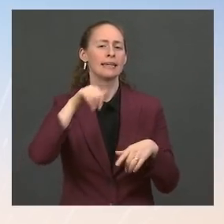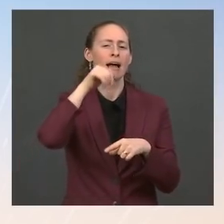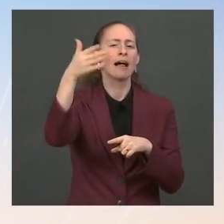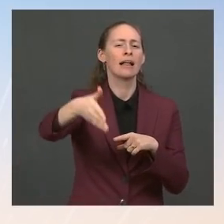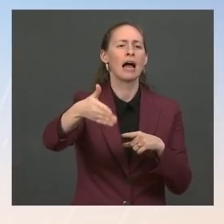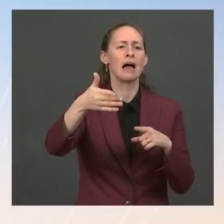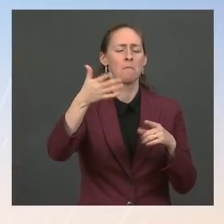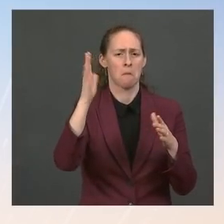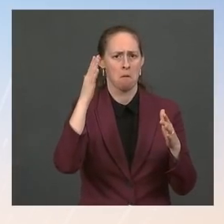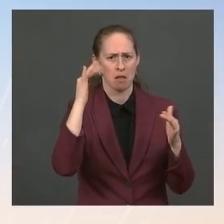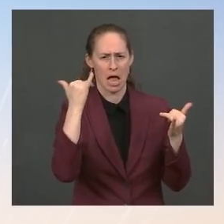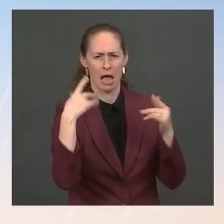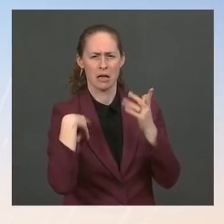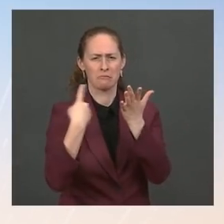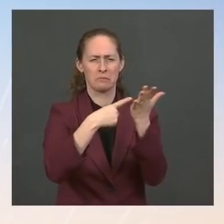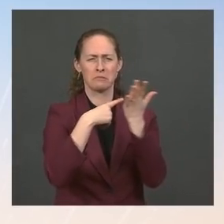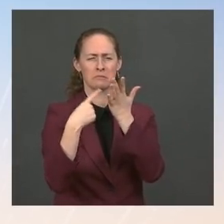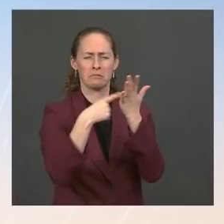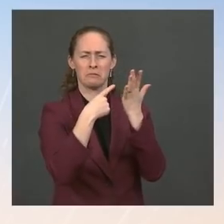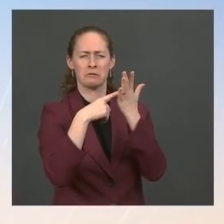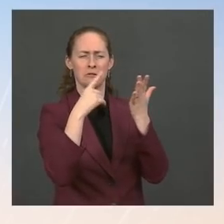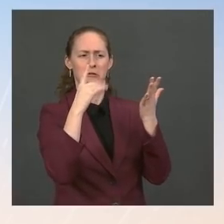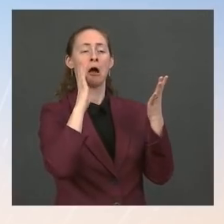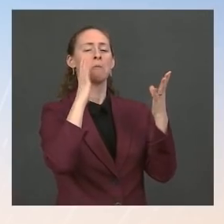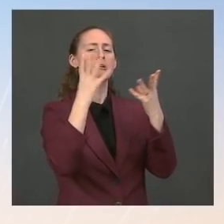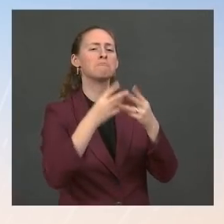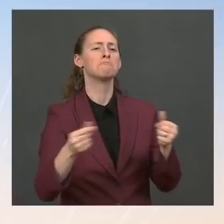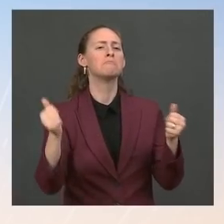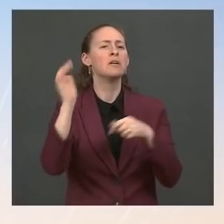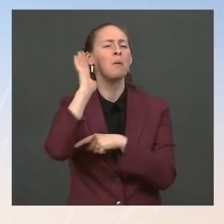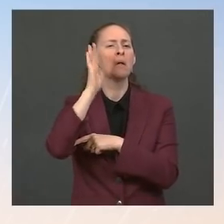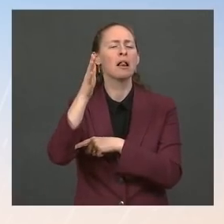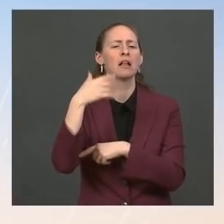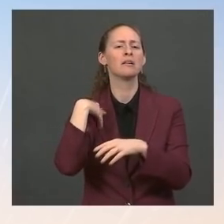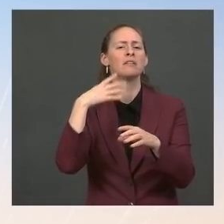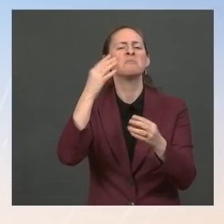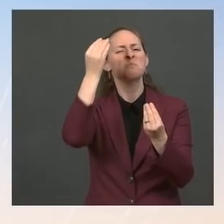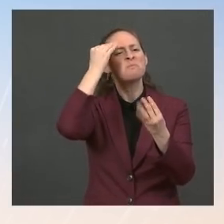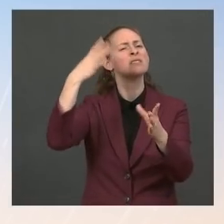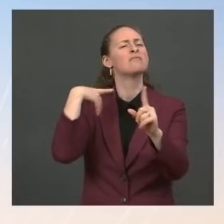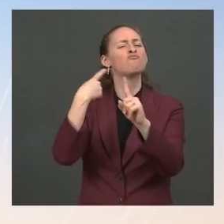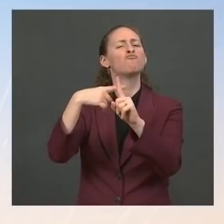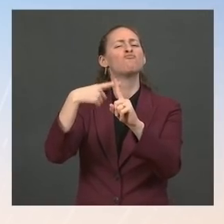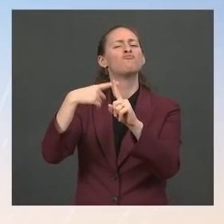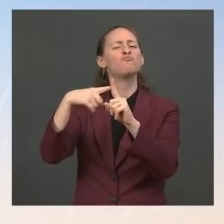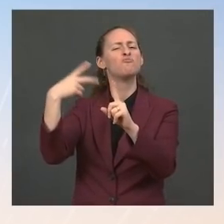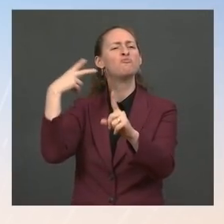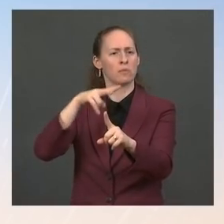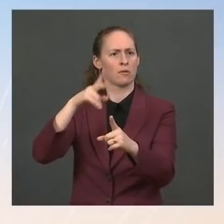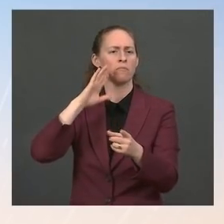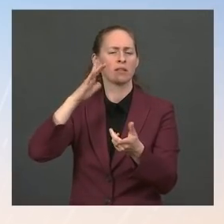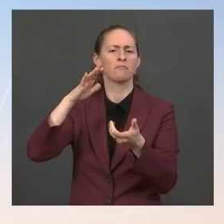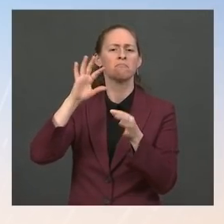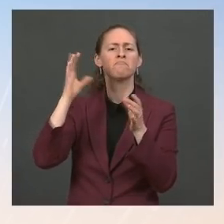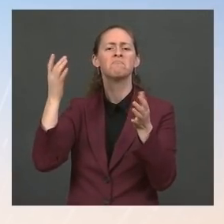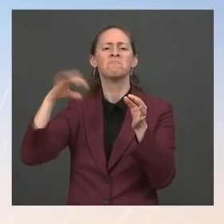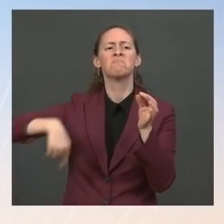and that we can continue the positive momentum on economic cooperation through APEC. And then, in terms of -- your second question,